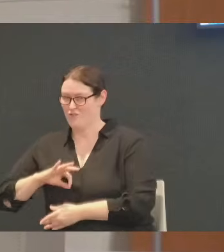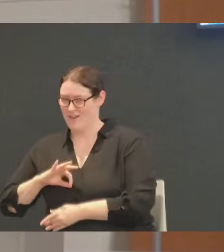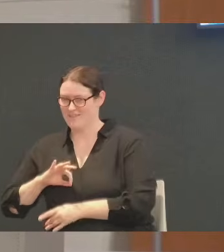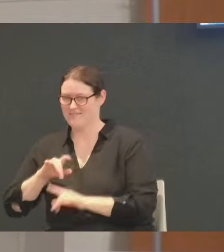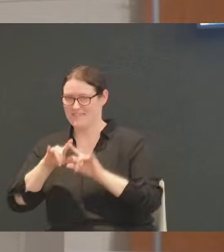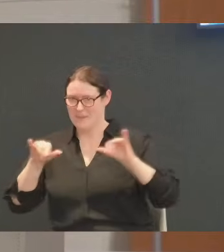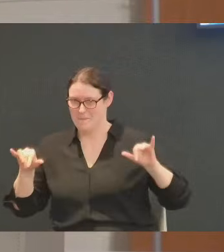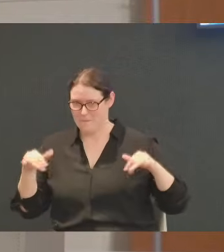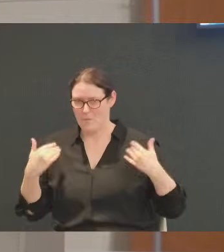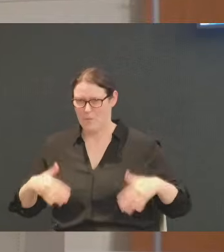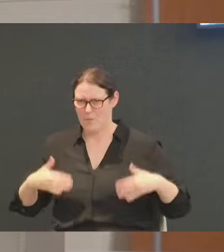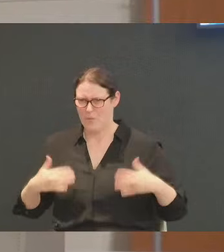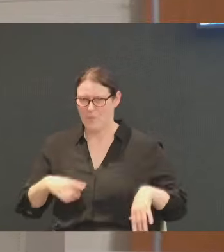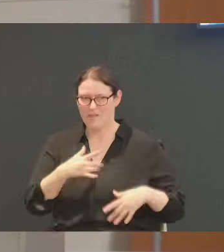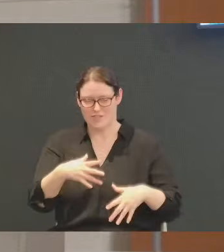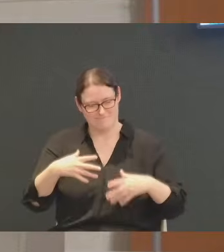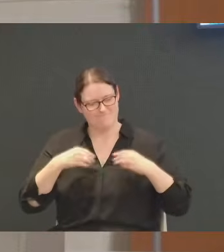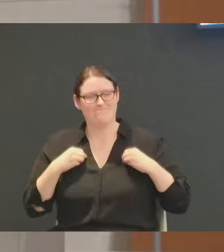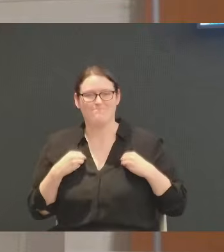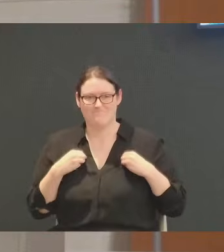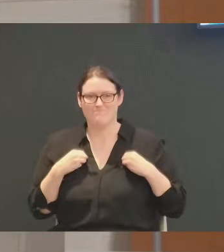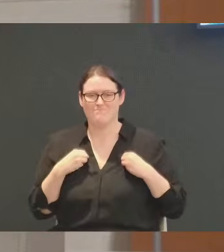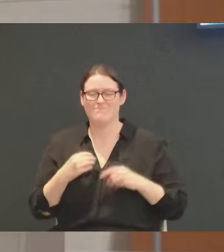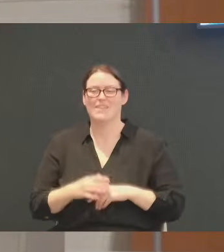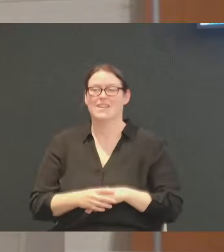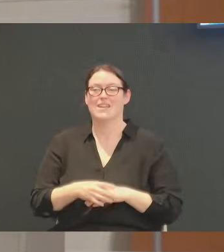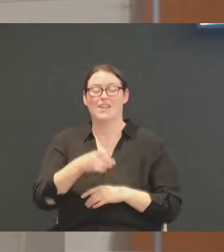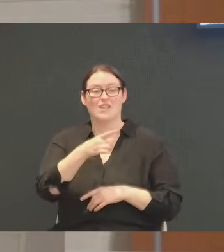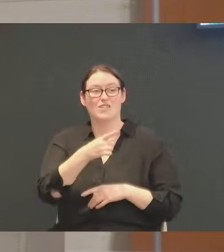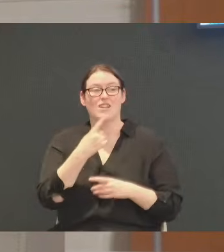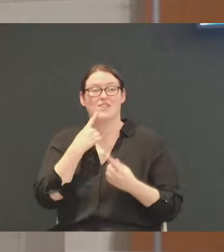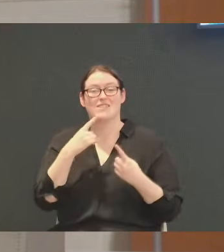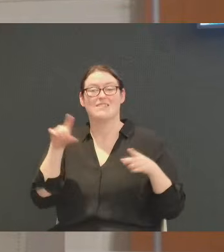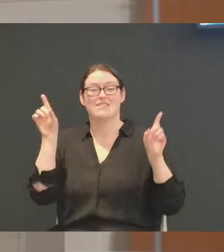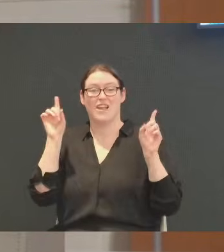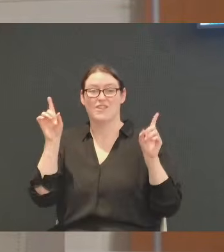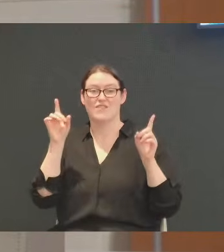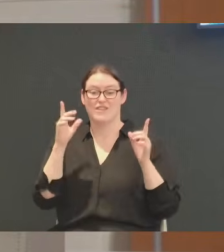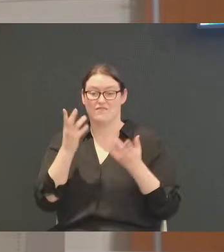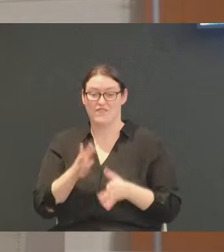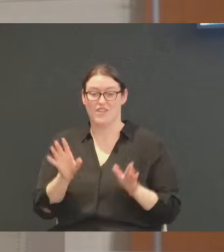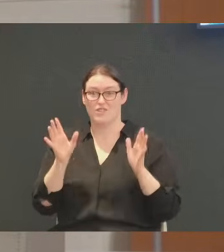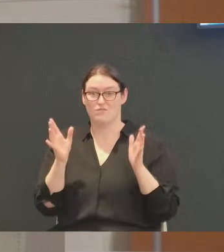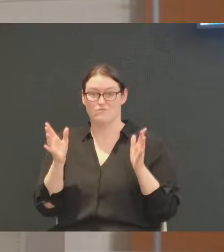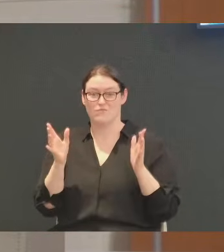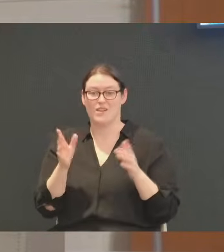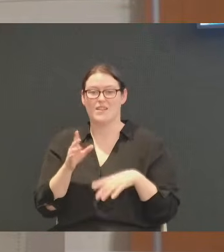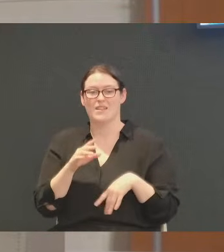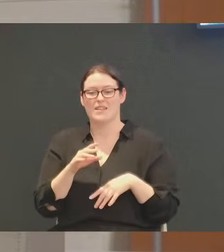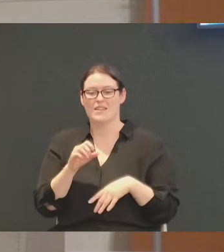A challenge Sunny has embraced. And whereas Sunny successfully completed the ACUPPLACER